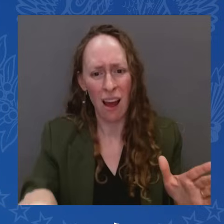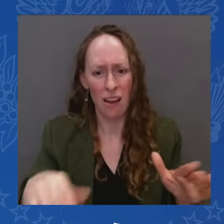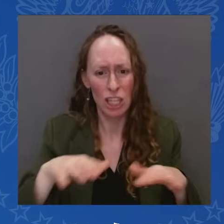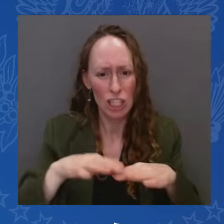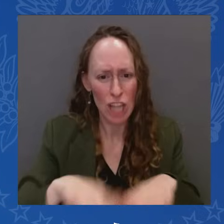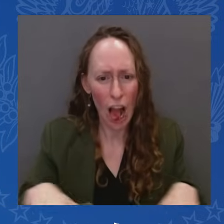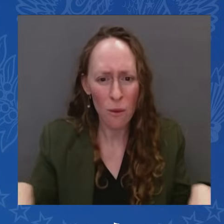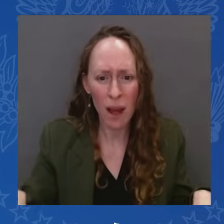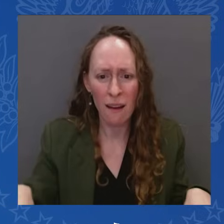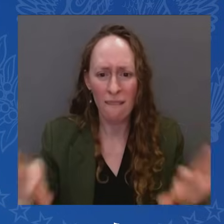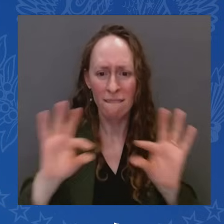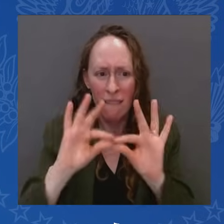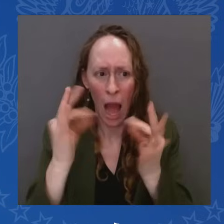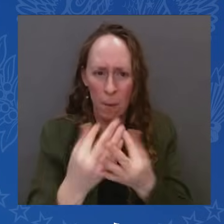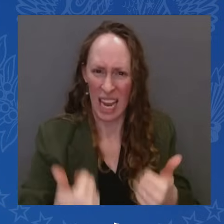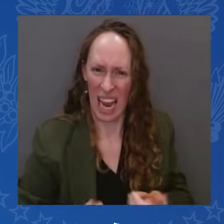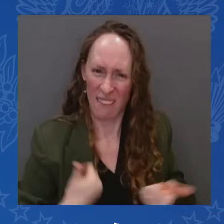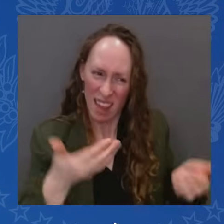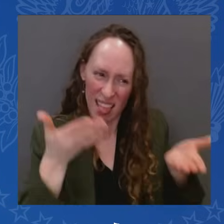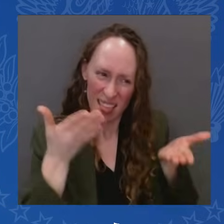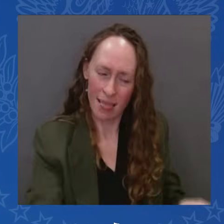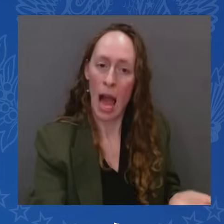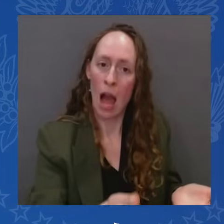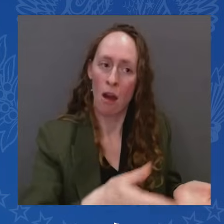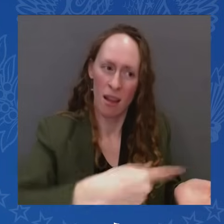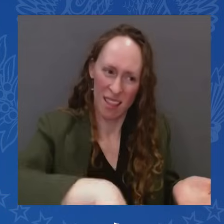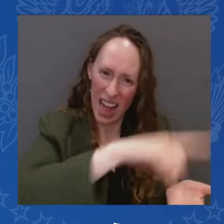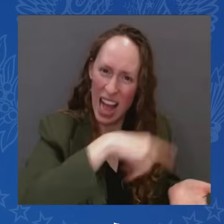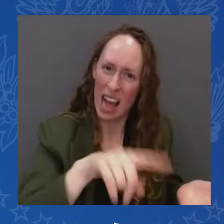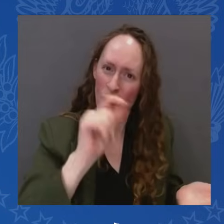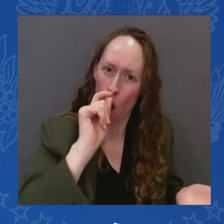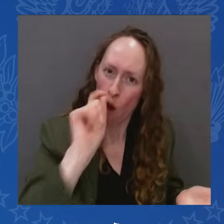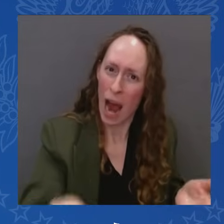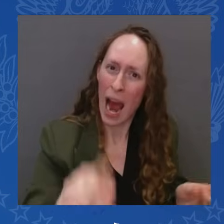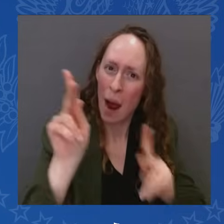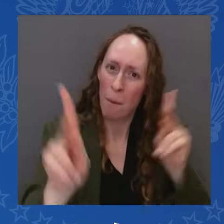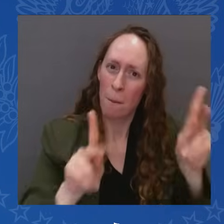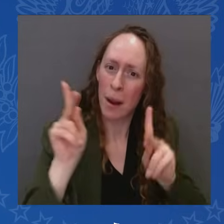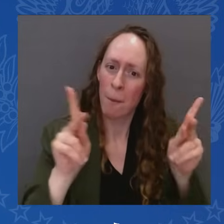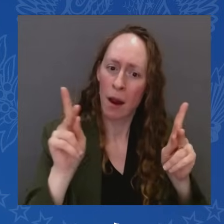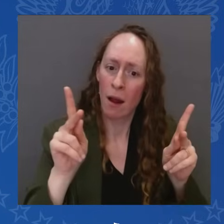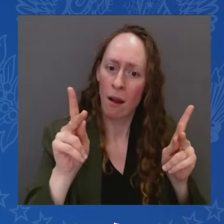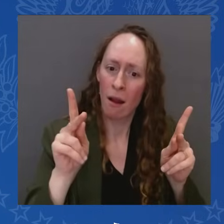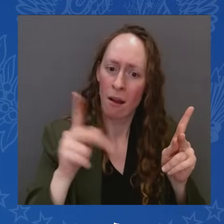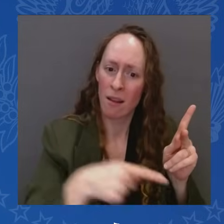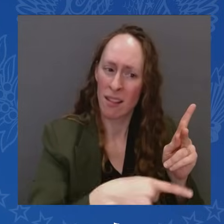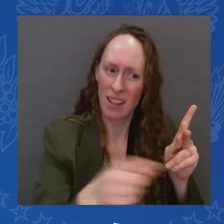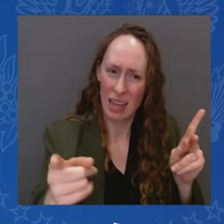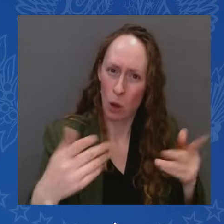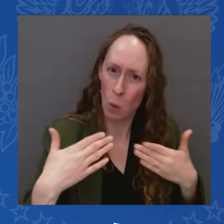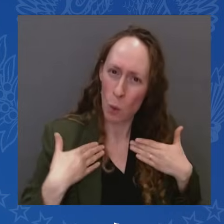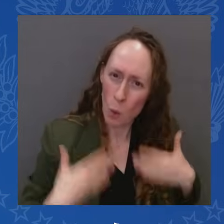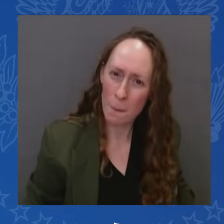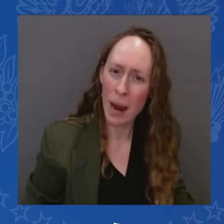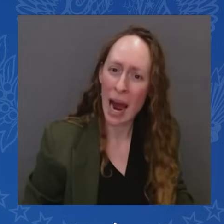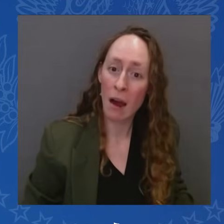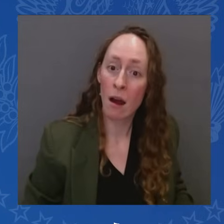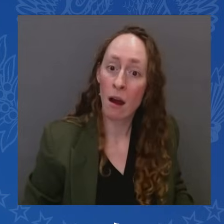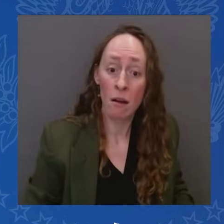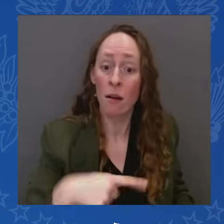and we are talking about human being. They are being under tortures, they are being raped, and they are being killed.